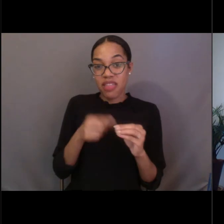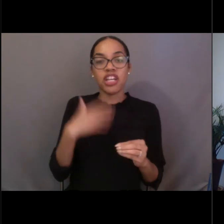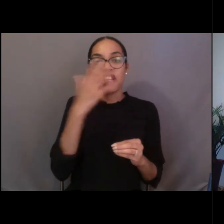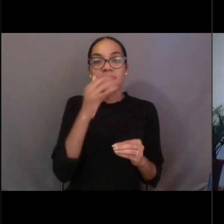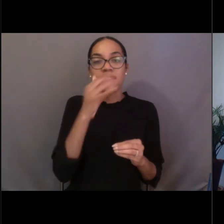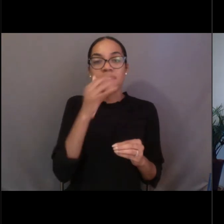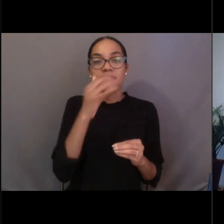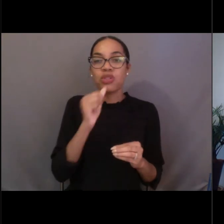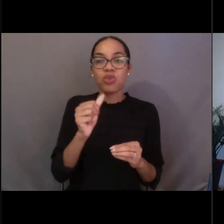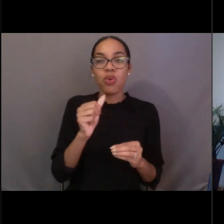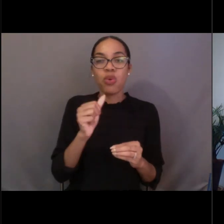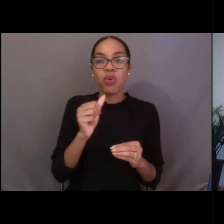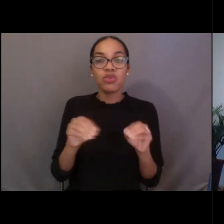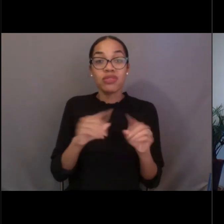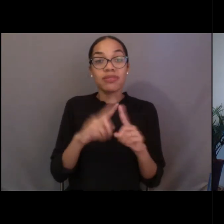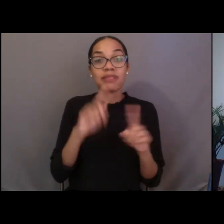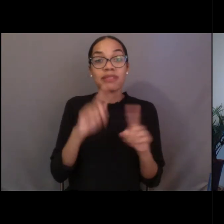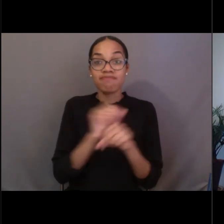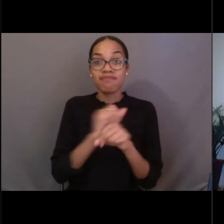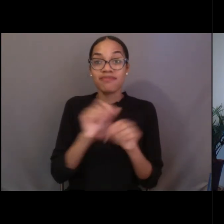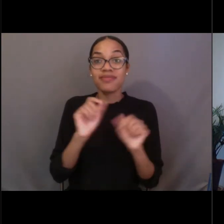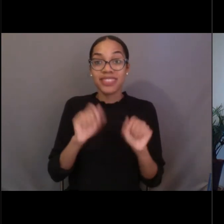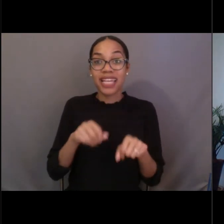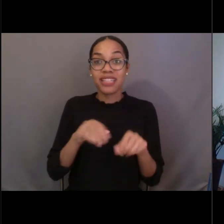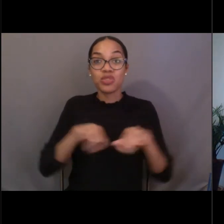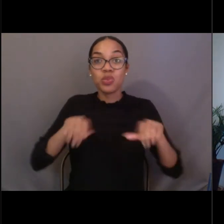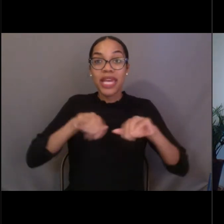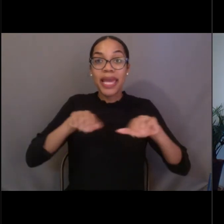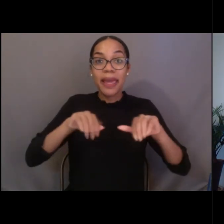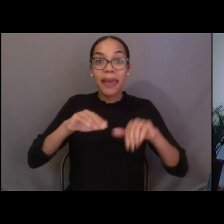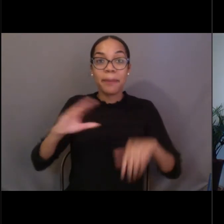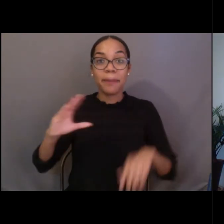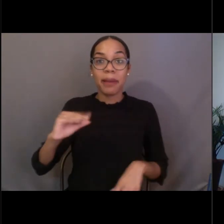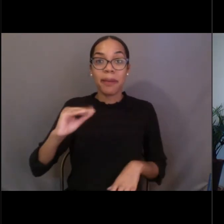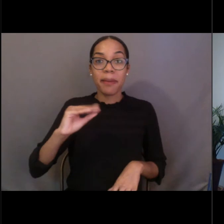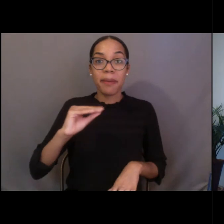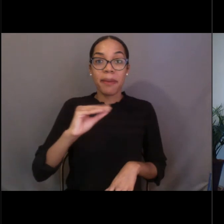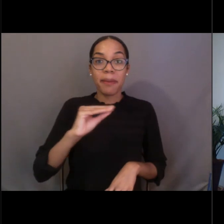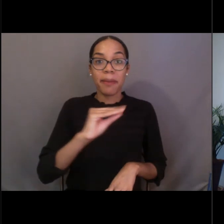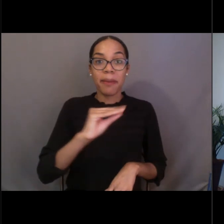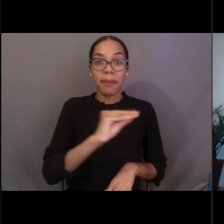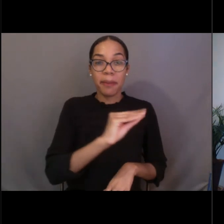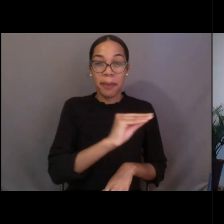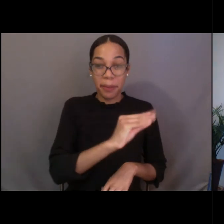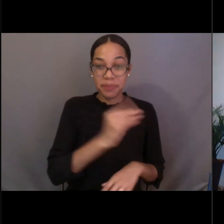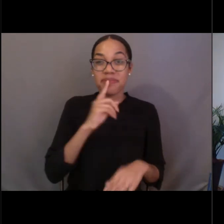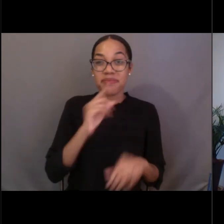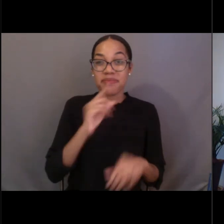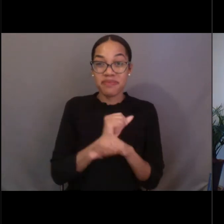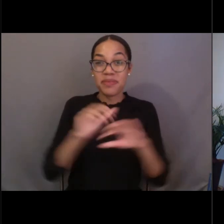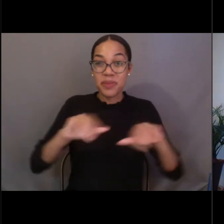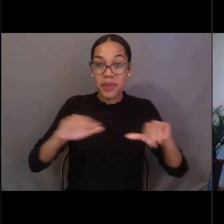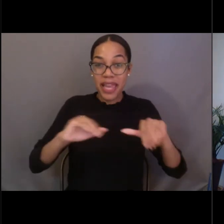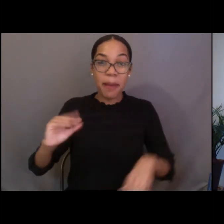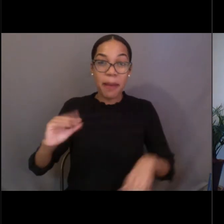but they actually can swim pretty fast and far. They use their shell to clap along through the water, and they can actually swim.